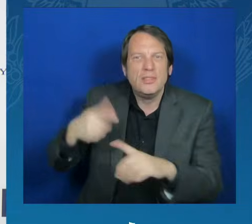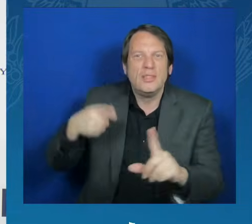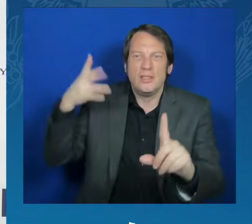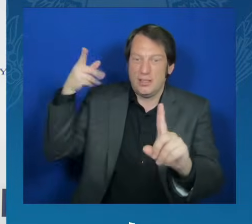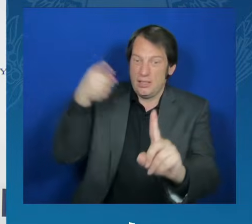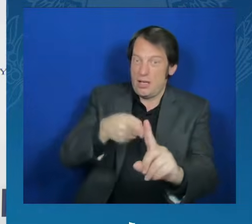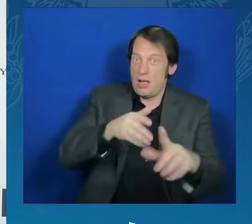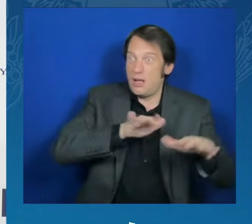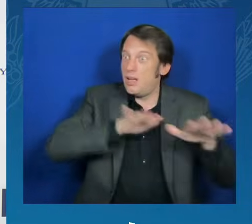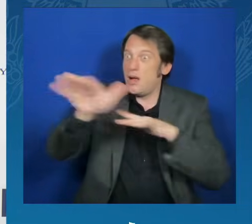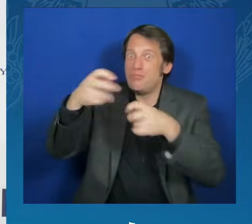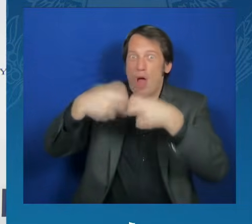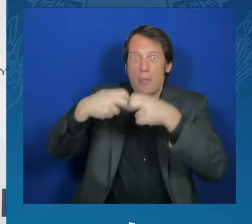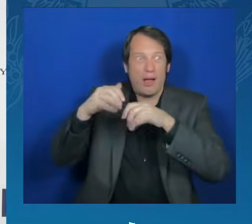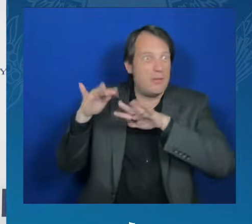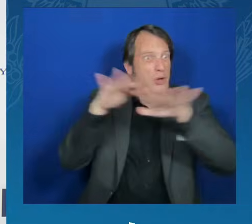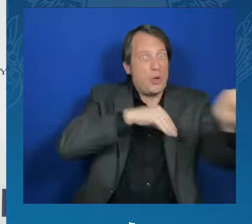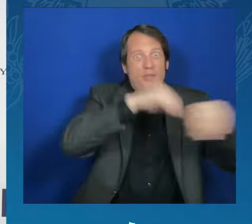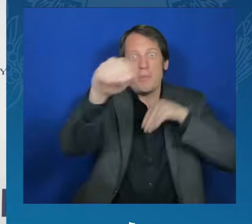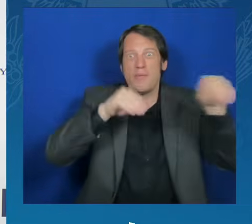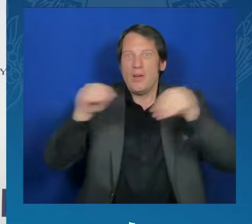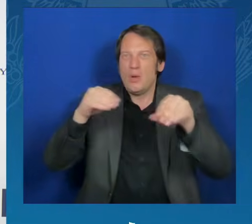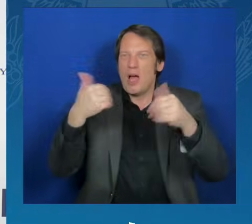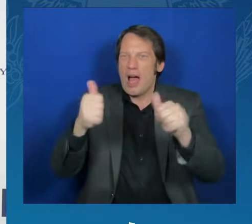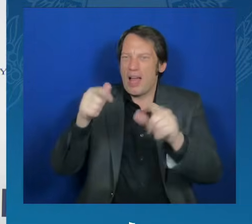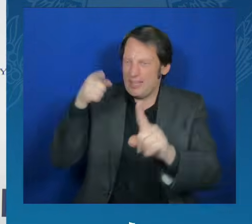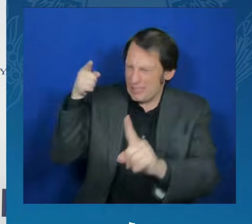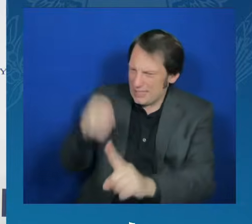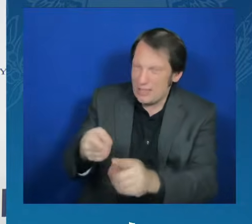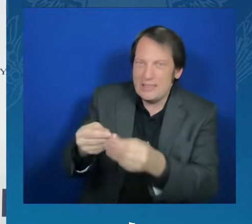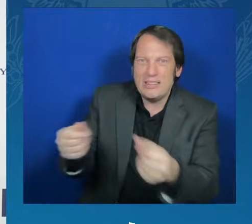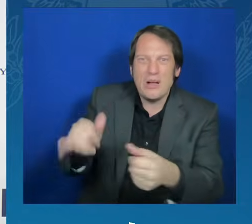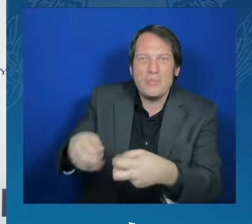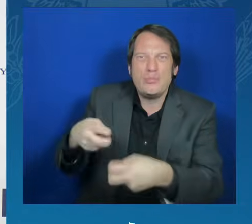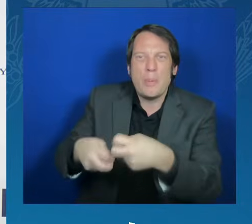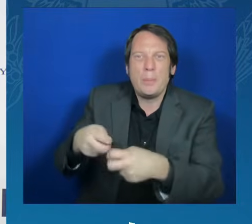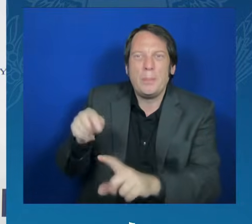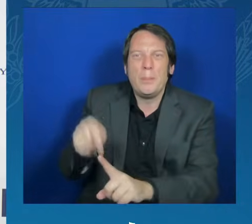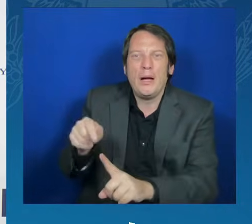and ensure AI is developed in service of the public interest.